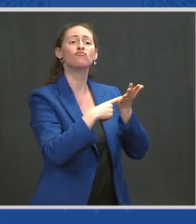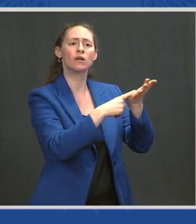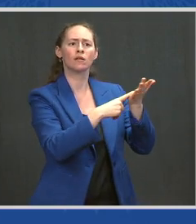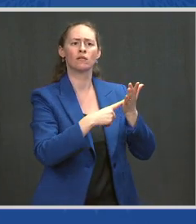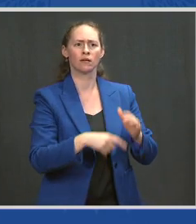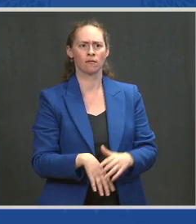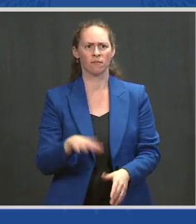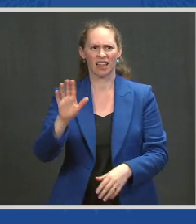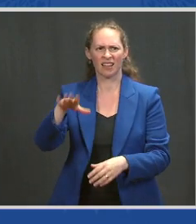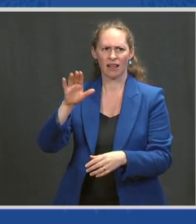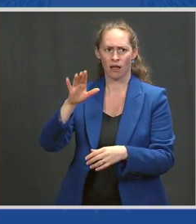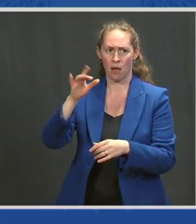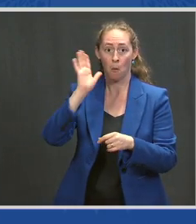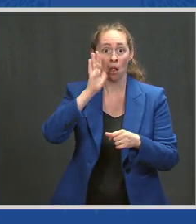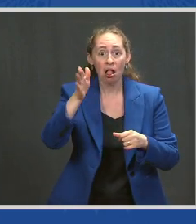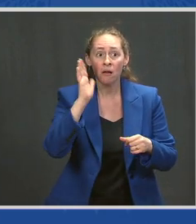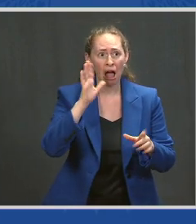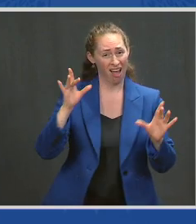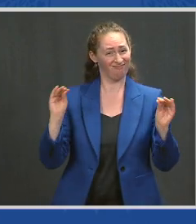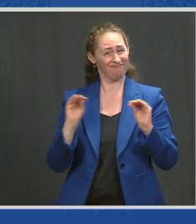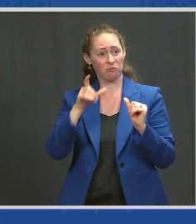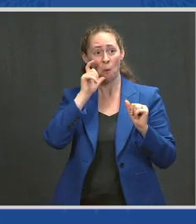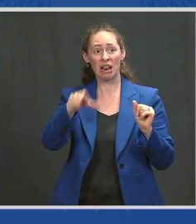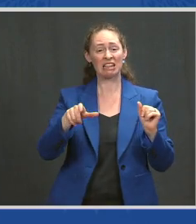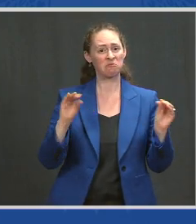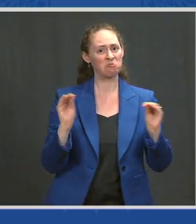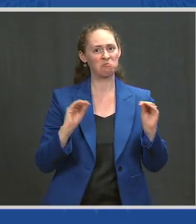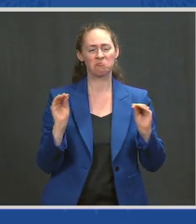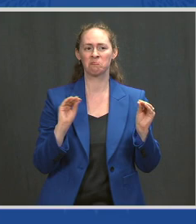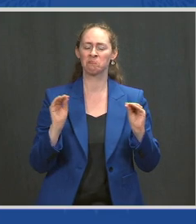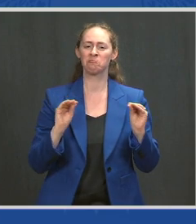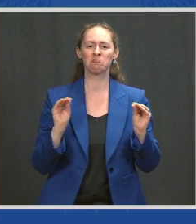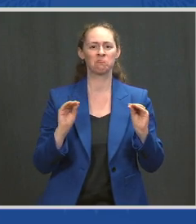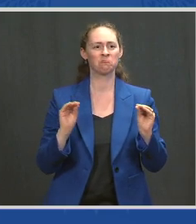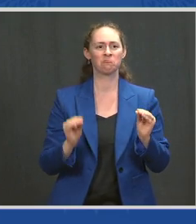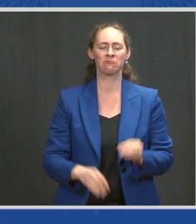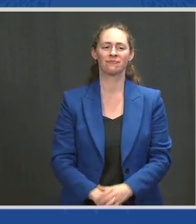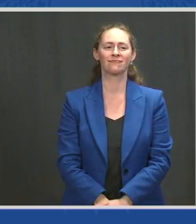wasn't anything I said. It was just letting him know where I stood;